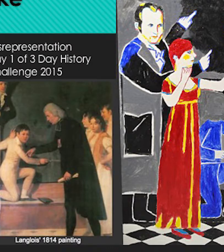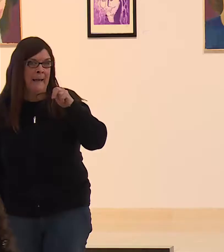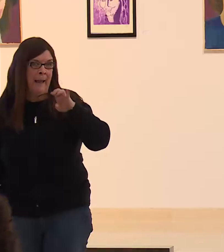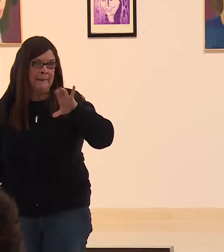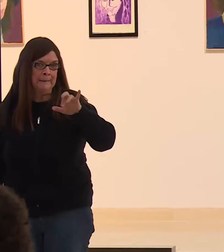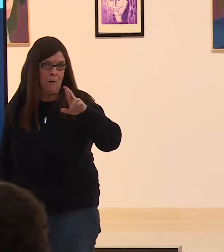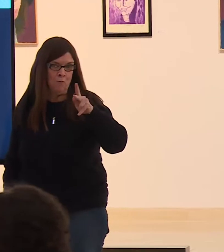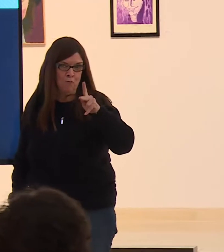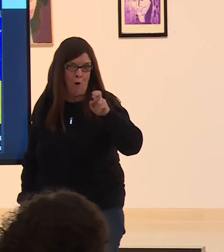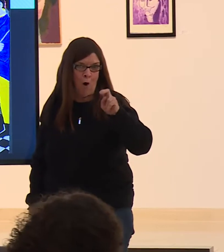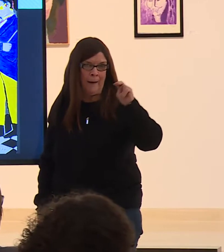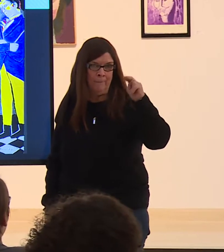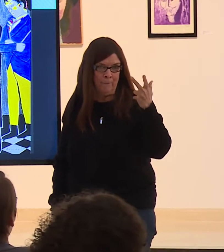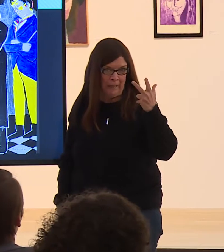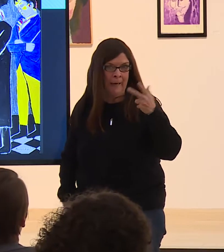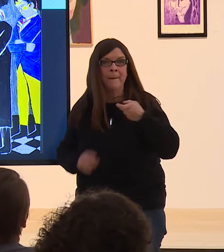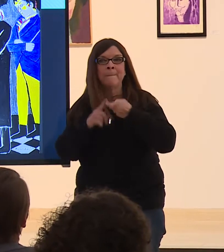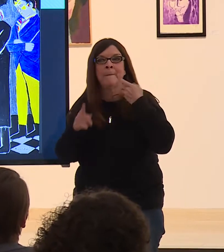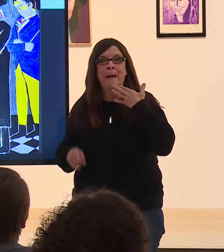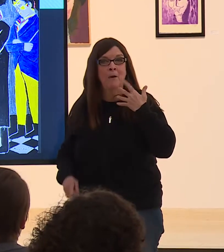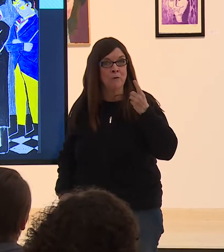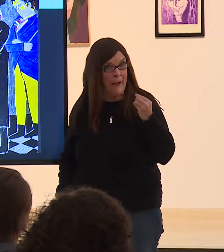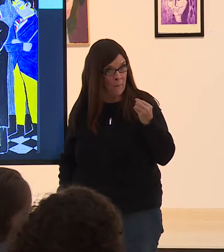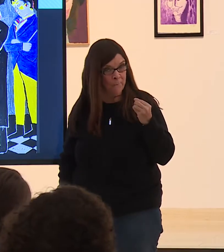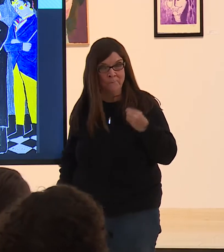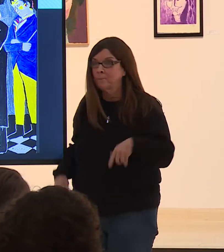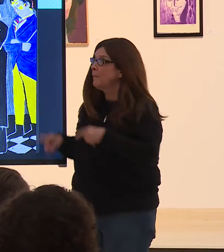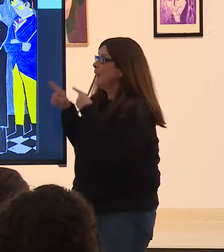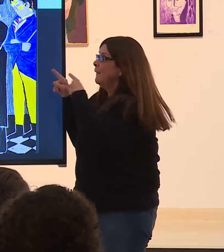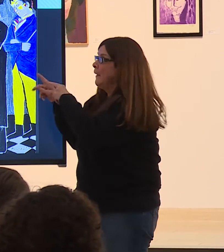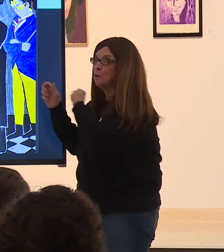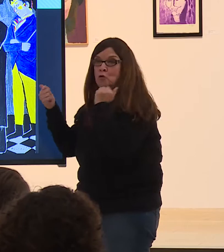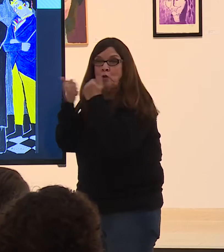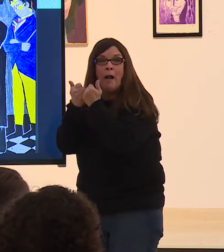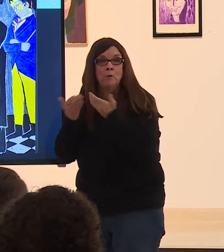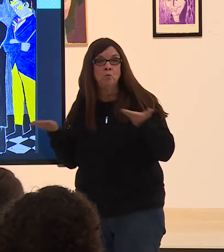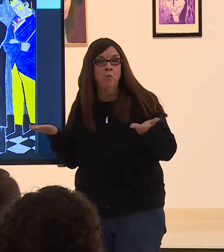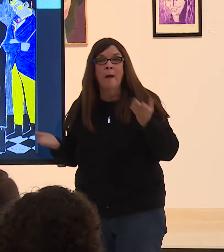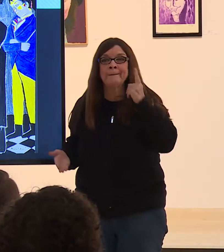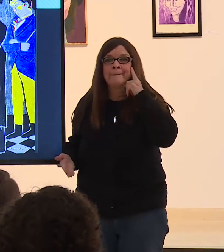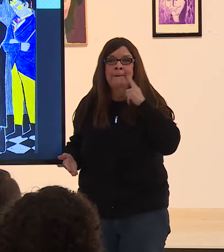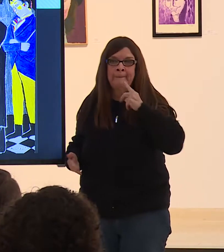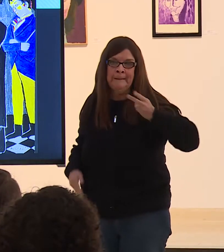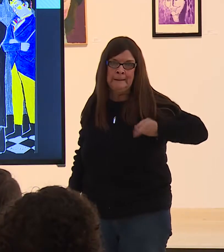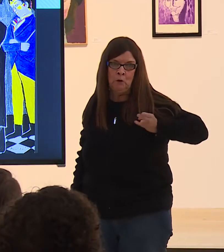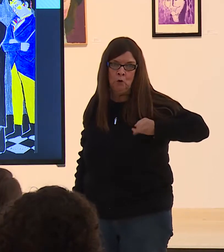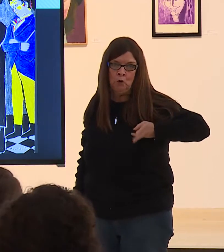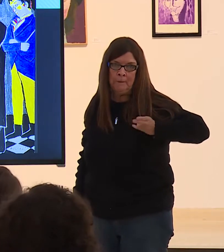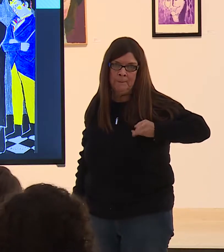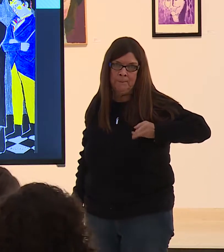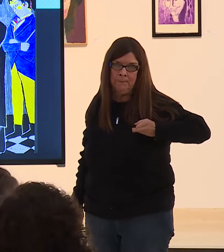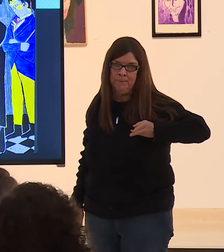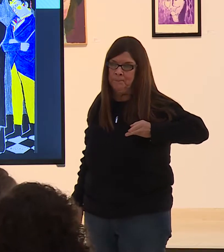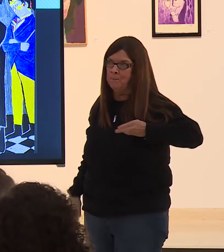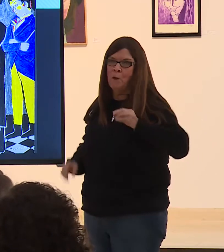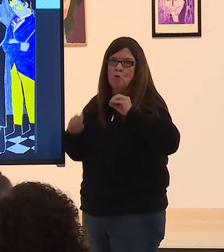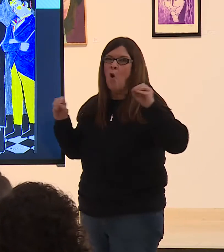Nancy: Everyone, I'm Nancy Rourke. This is my sign name. I'm from Colorado. This challenge was related to deaf history.